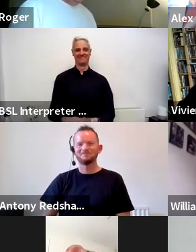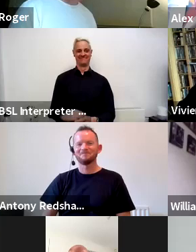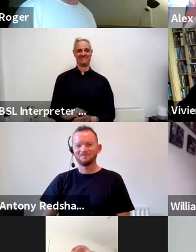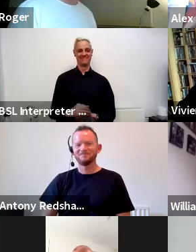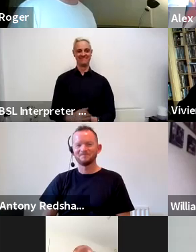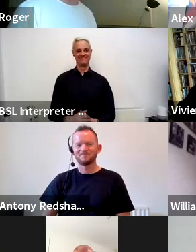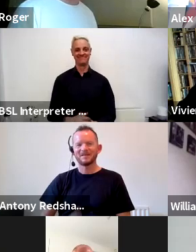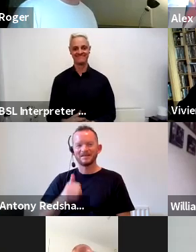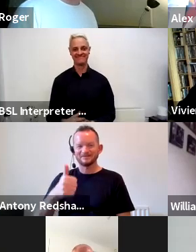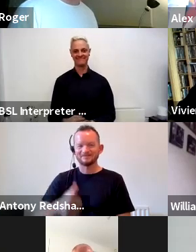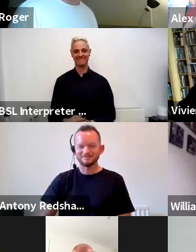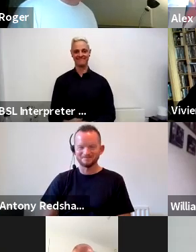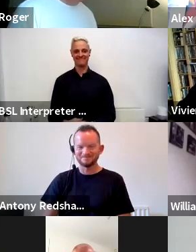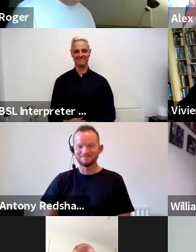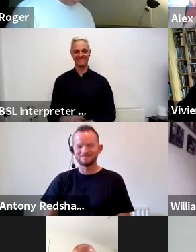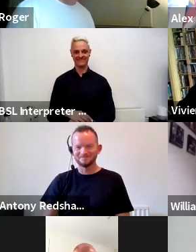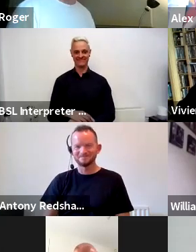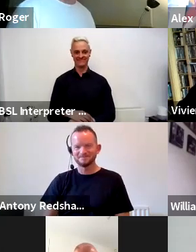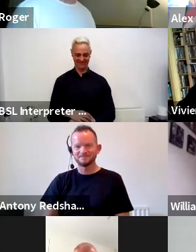Yeah.